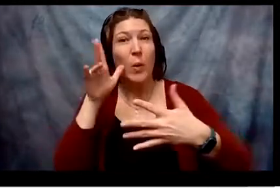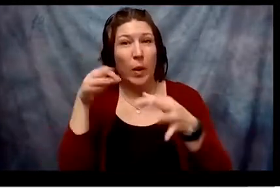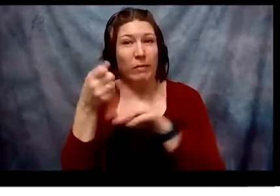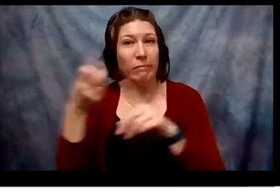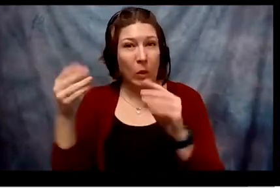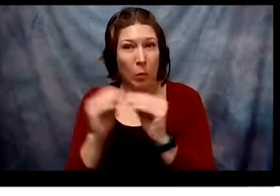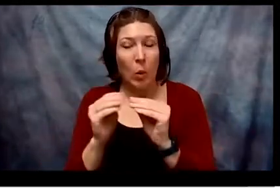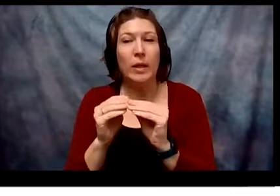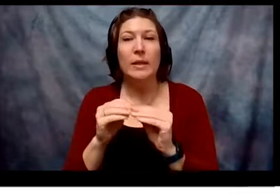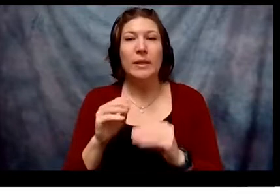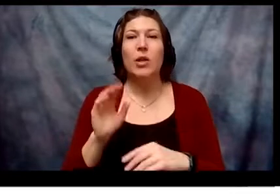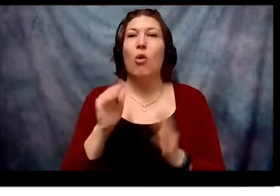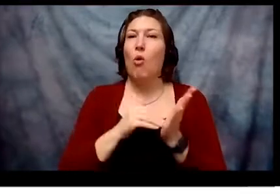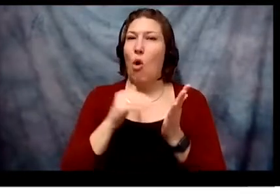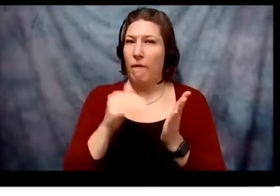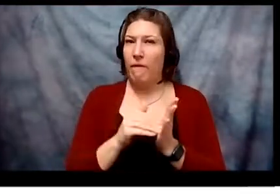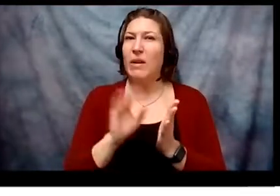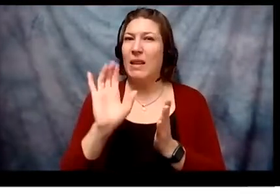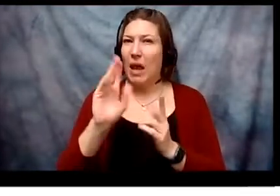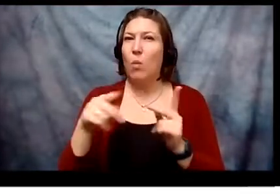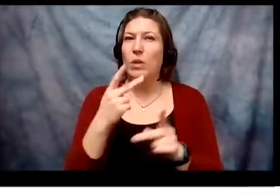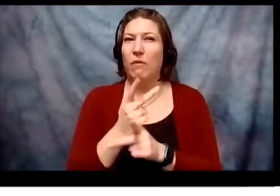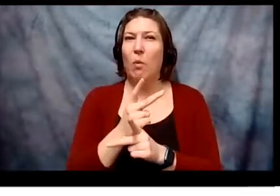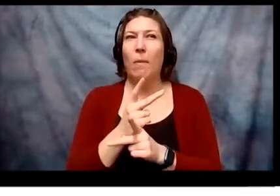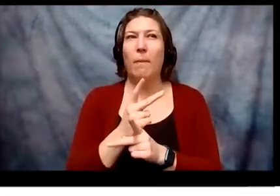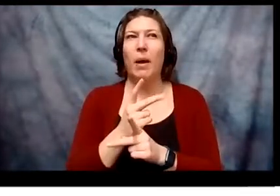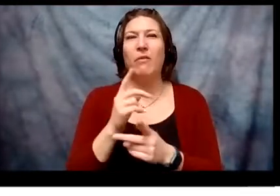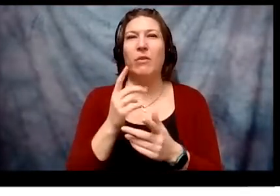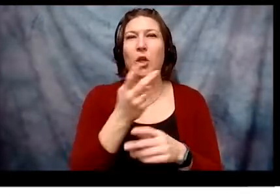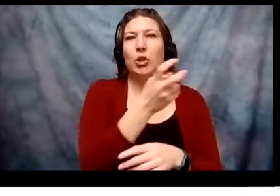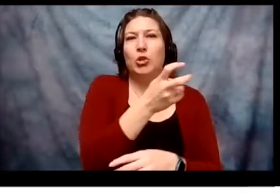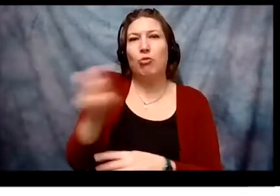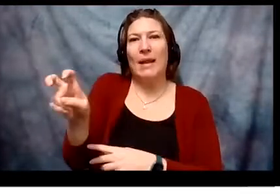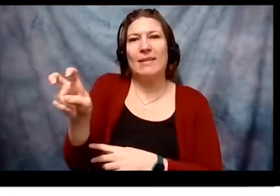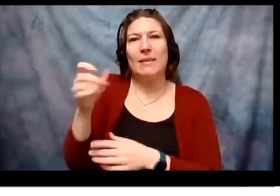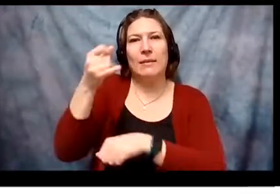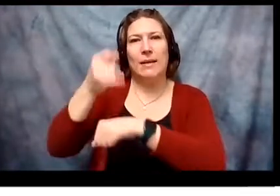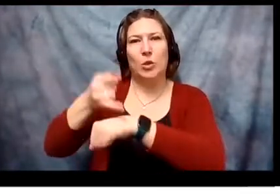it was often a form of trans-institutionalization.